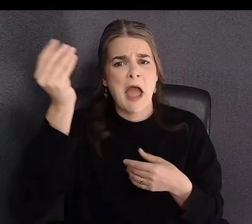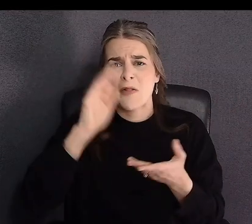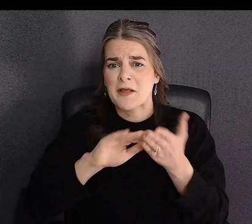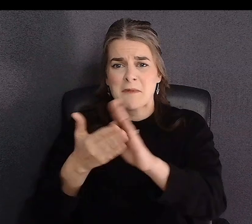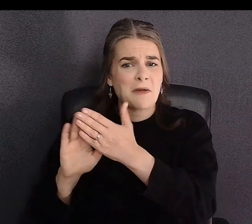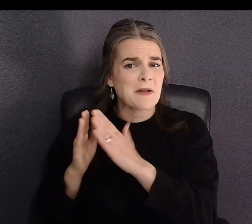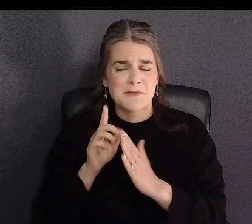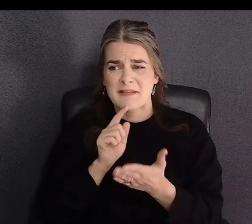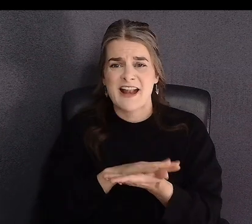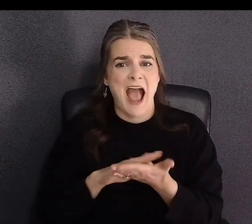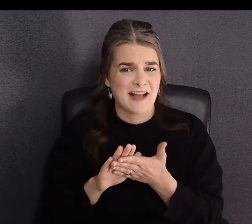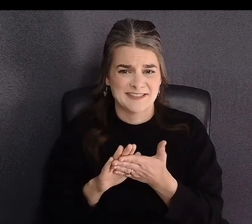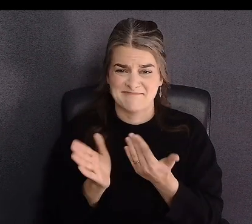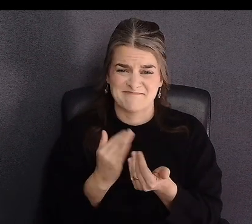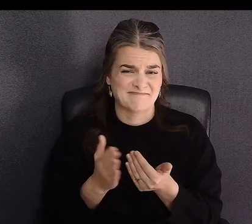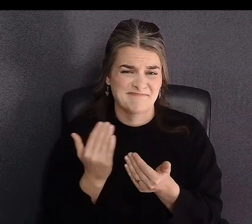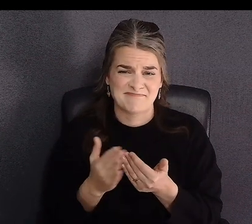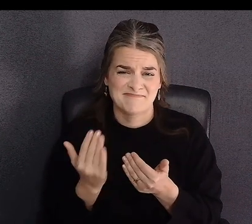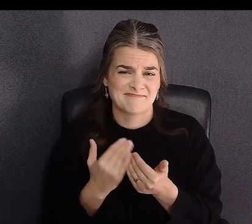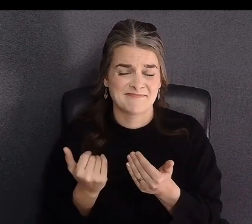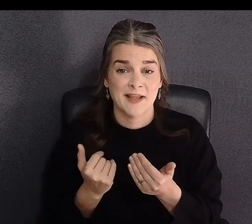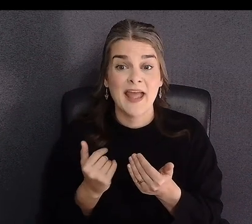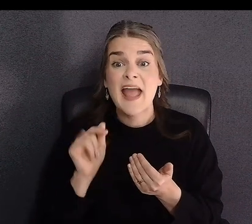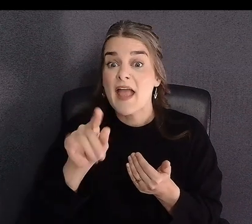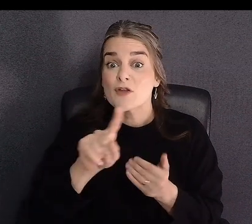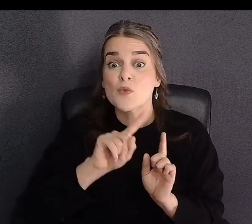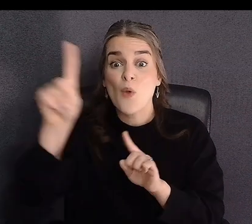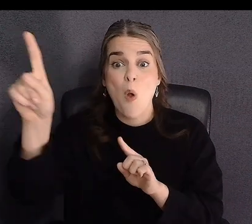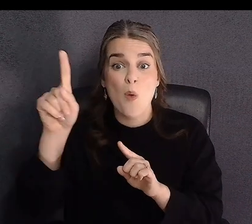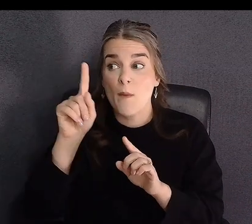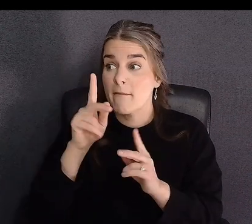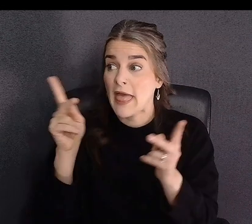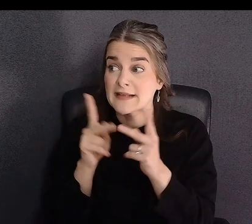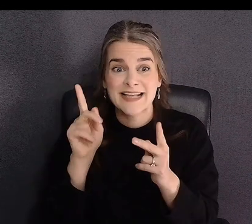out in the community as well-- especially if they're going somewhere and they need to eat or something like that.